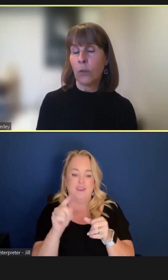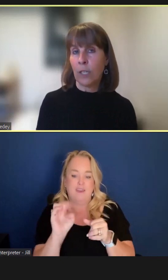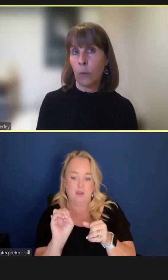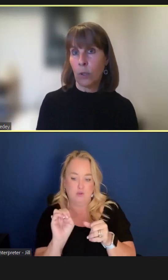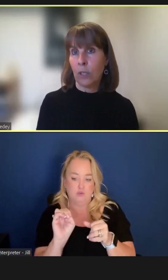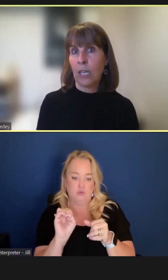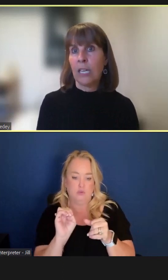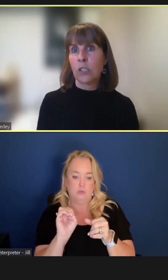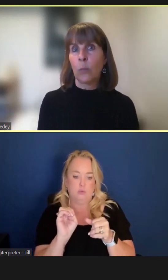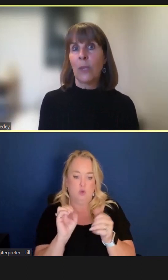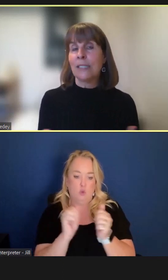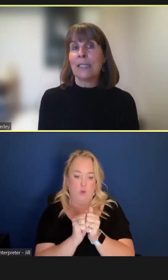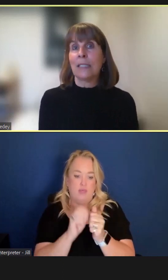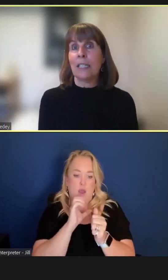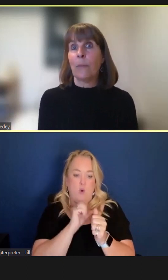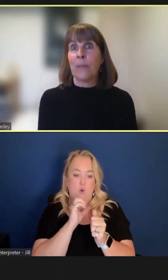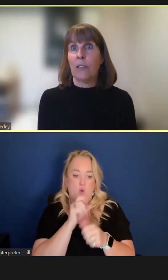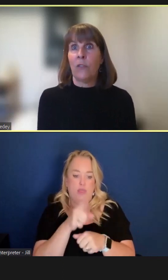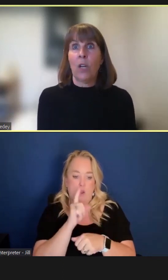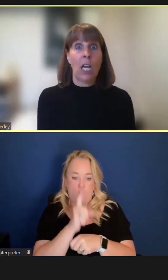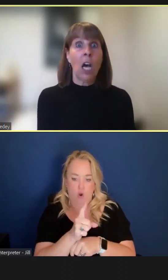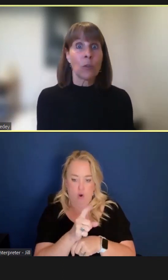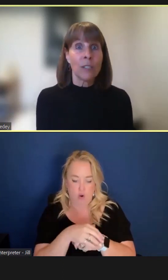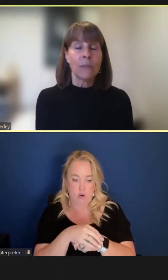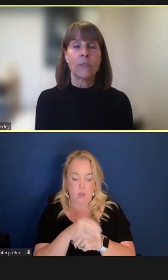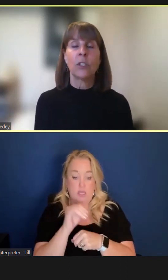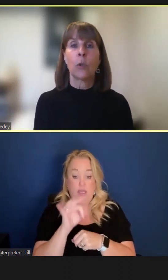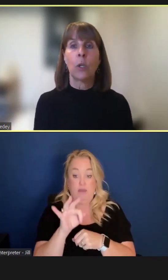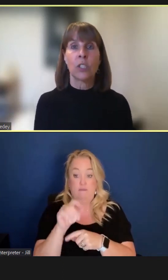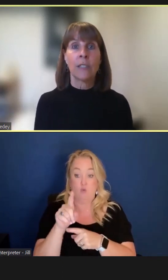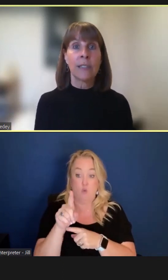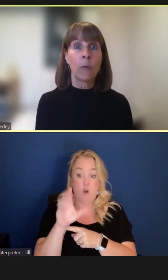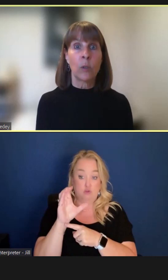were so basically if you got a 100 for your quotient that would mean the